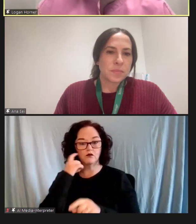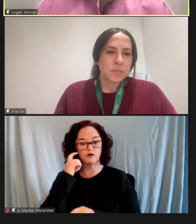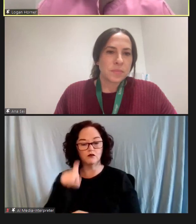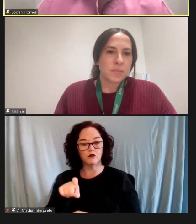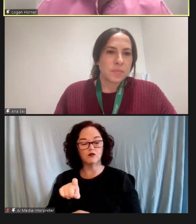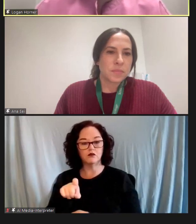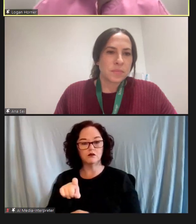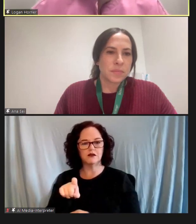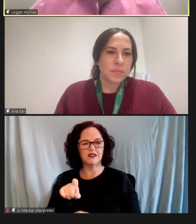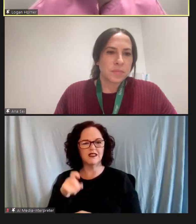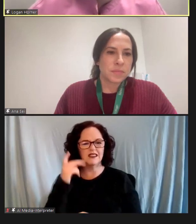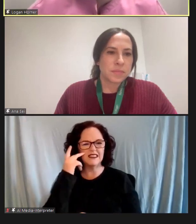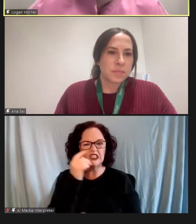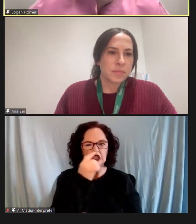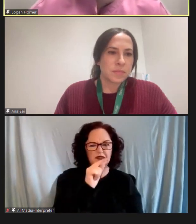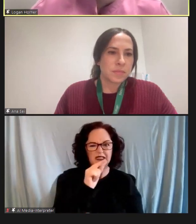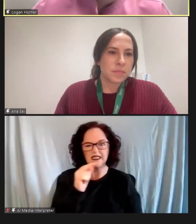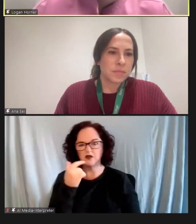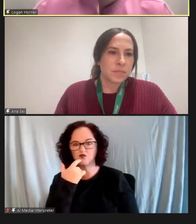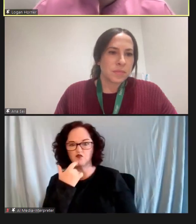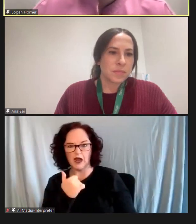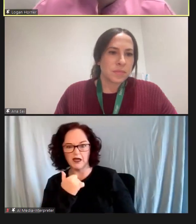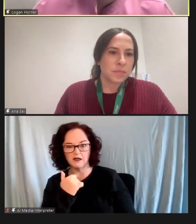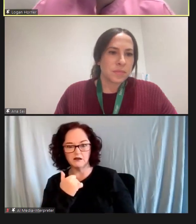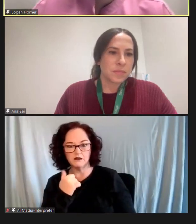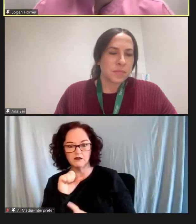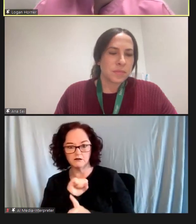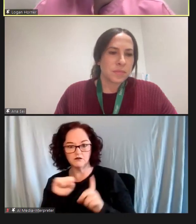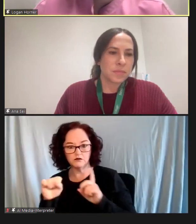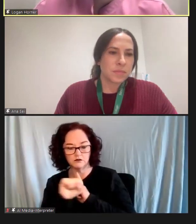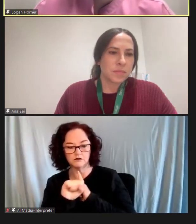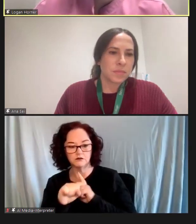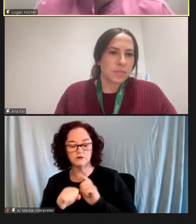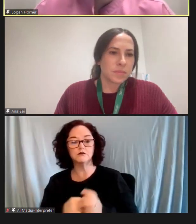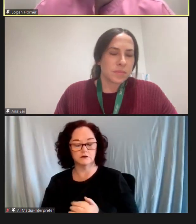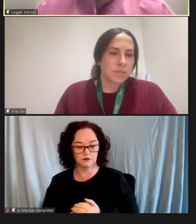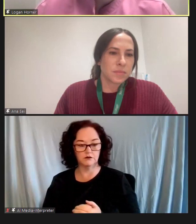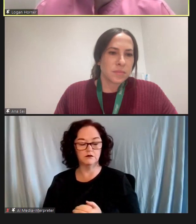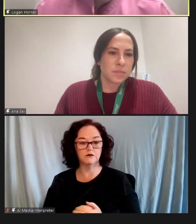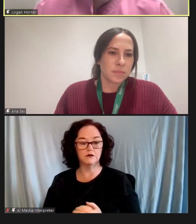and the red situations so when the ear